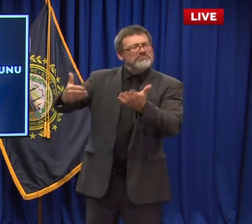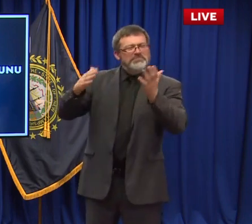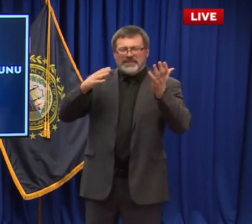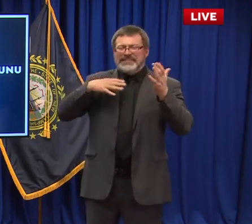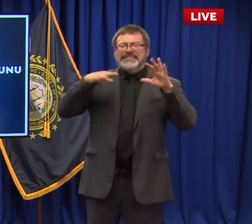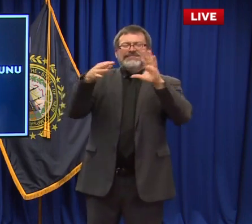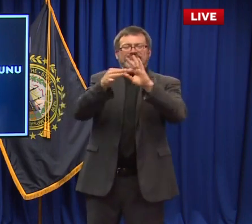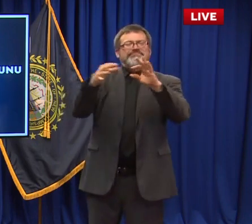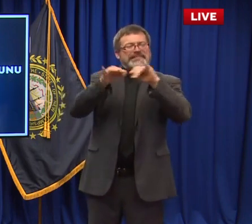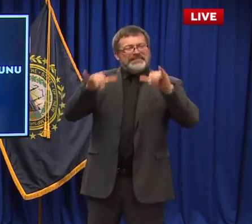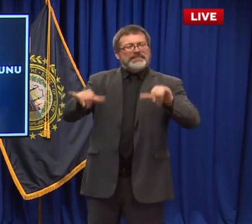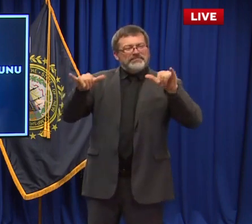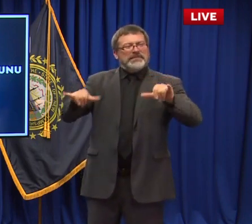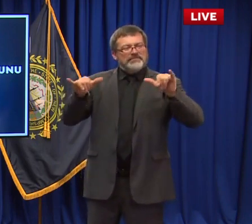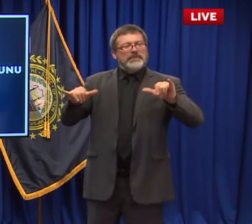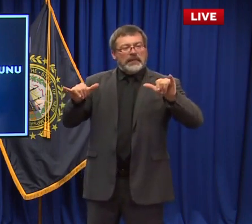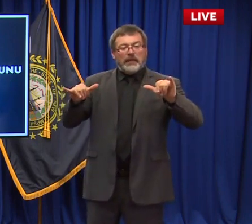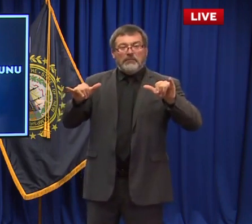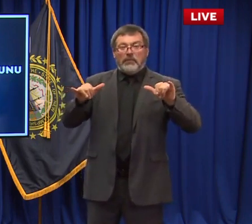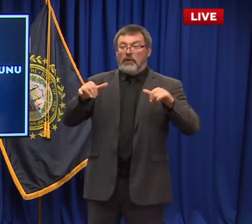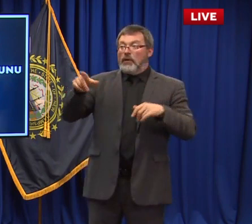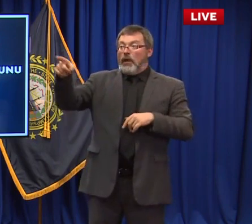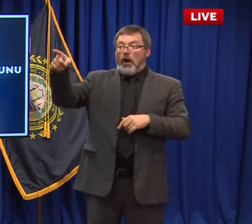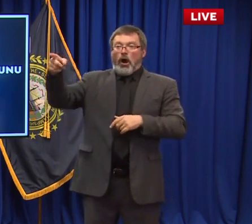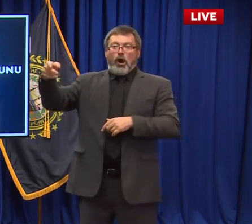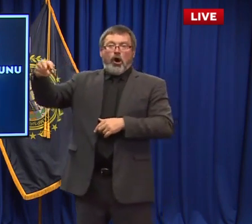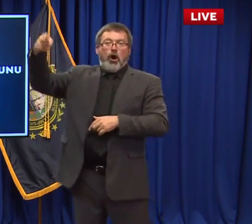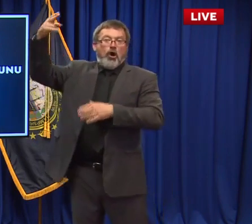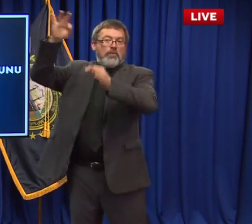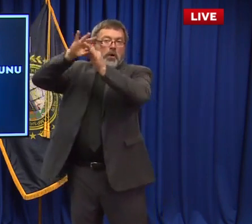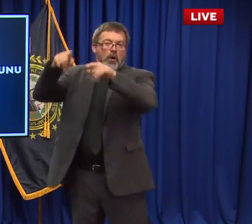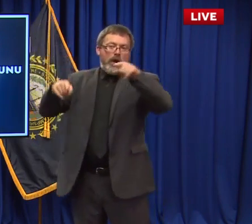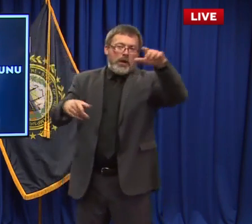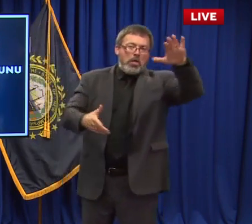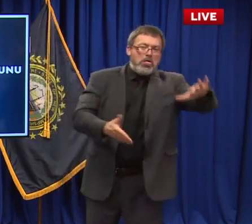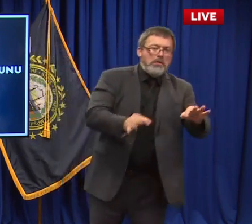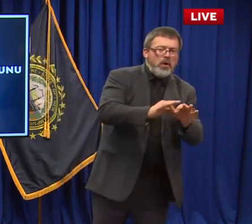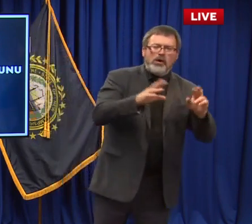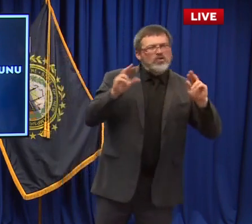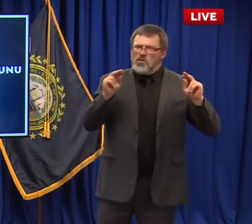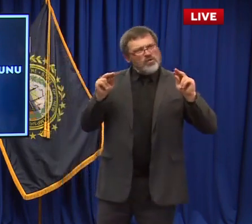WE DON’T PICK AND CHOOSE WINNERS AND LOSERS OR WHOSE VOICE IS MORE IMPORTANT.